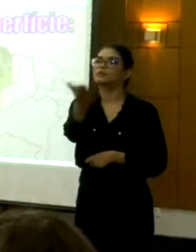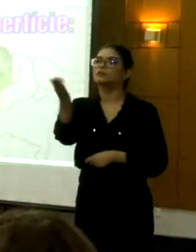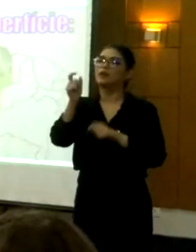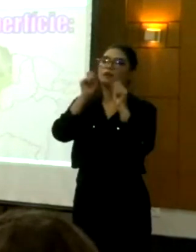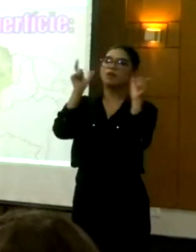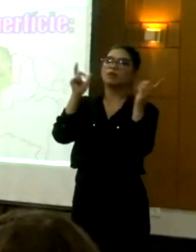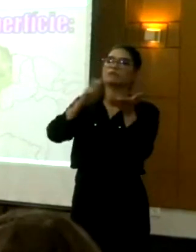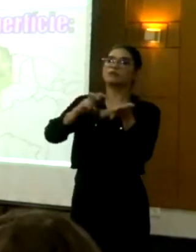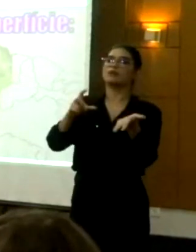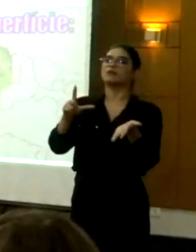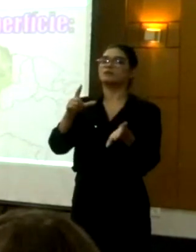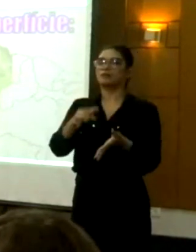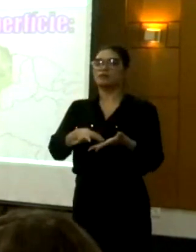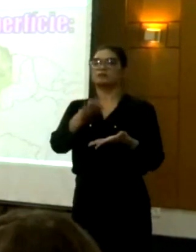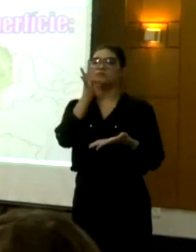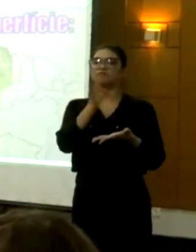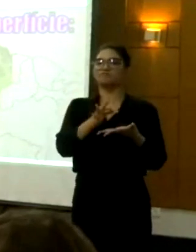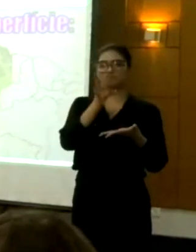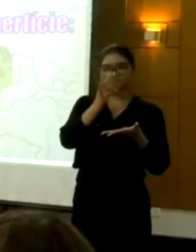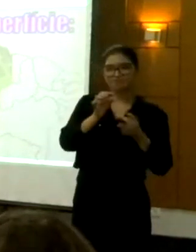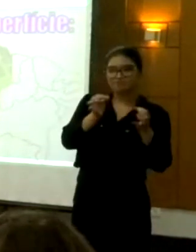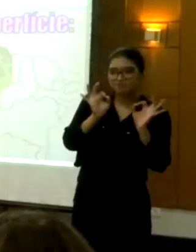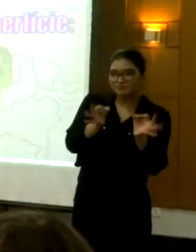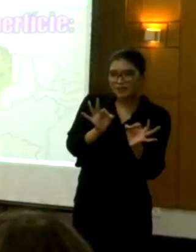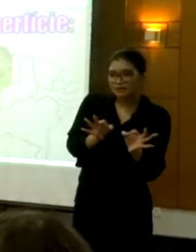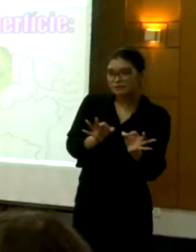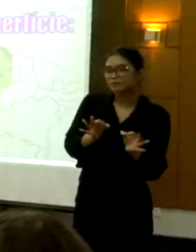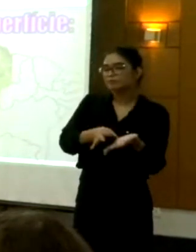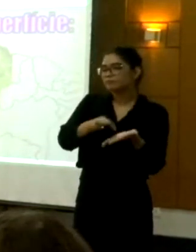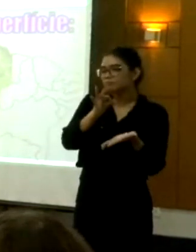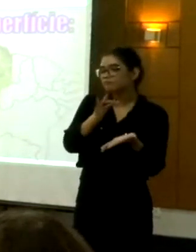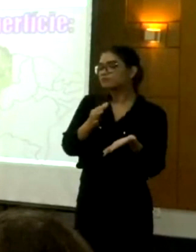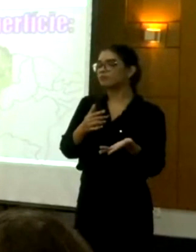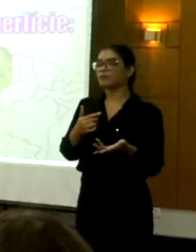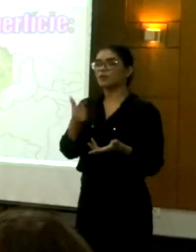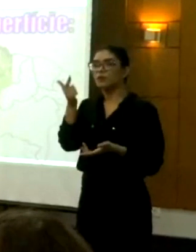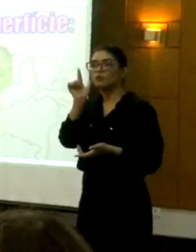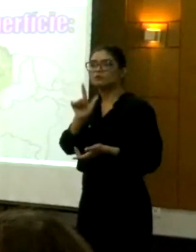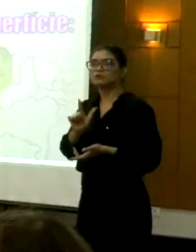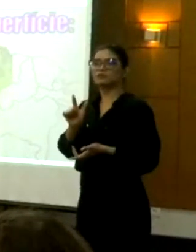taking energy to carry out your processes, right, to do your work,